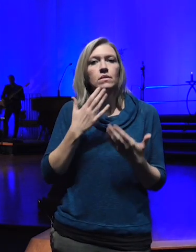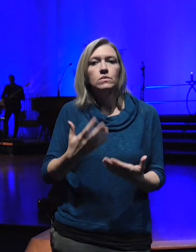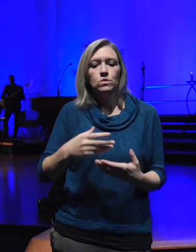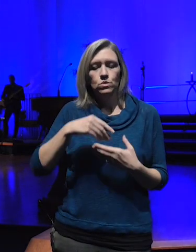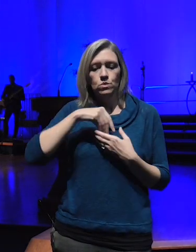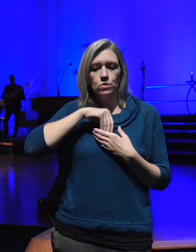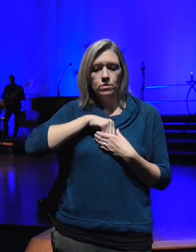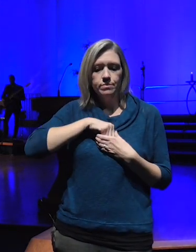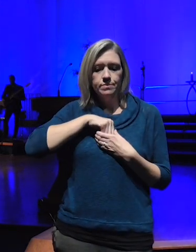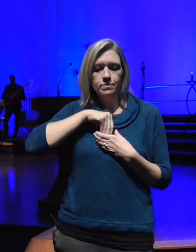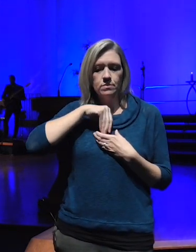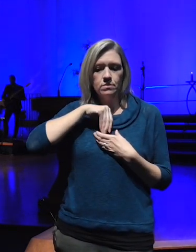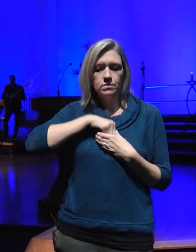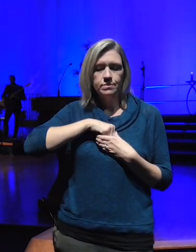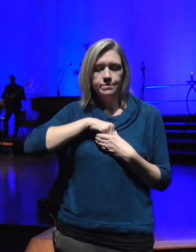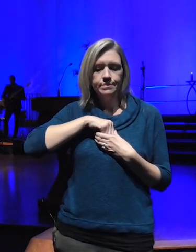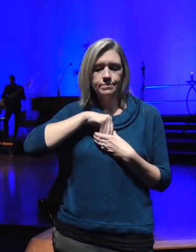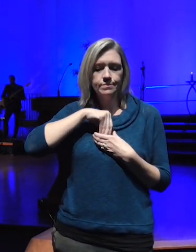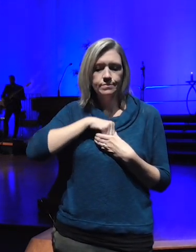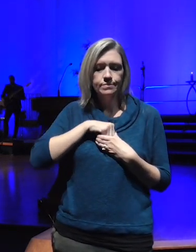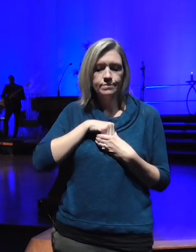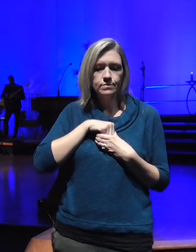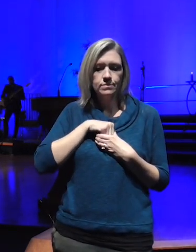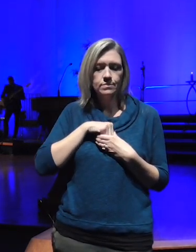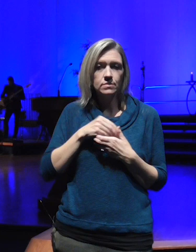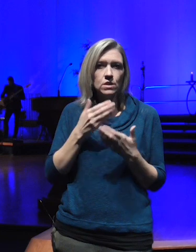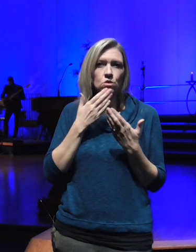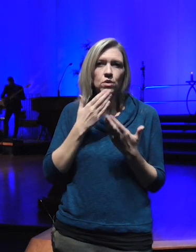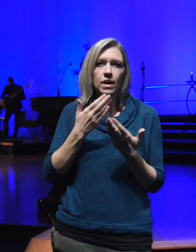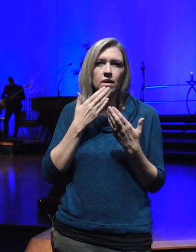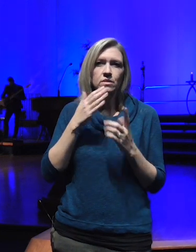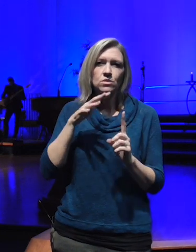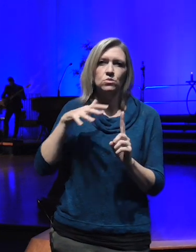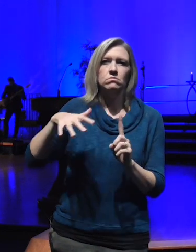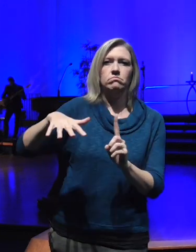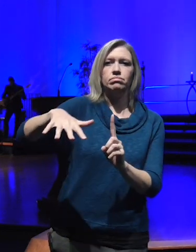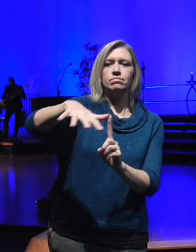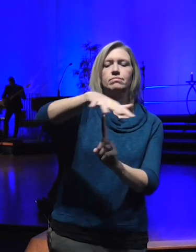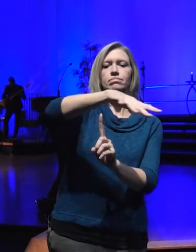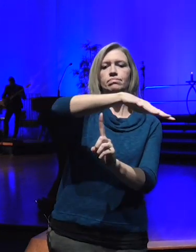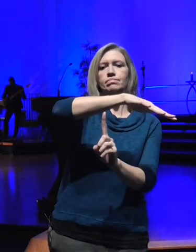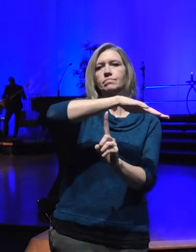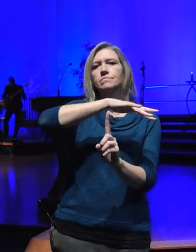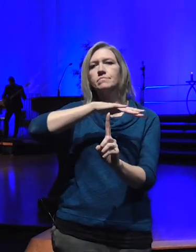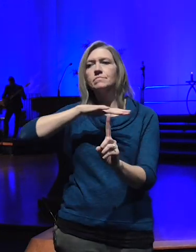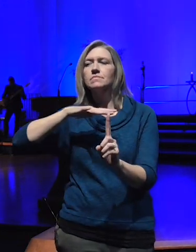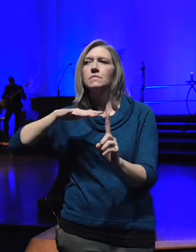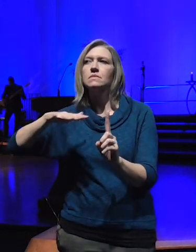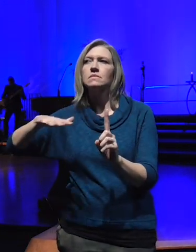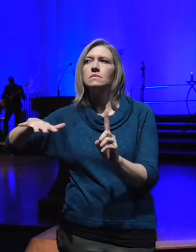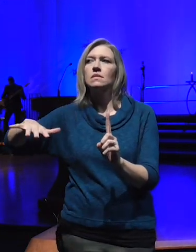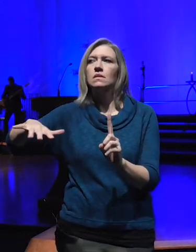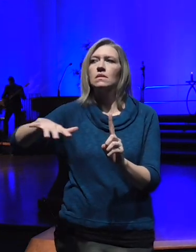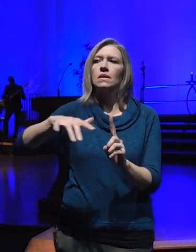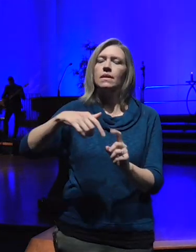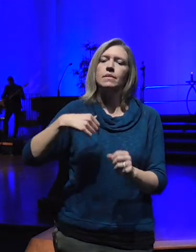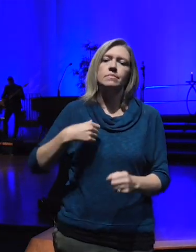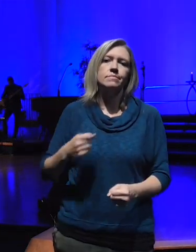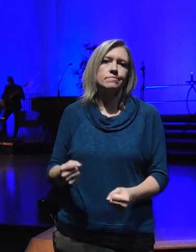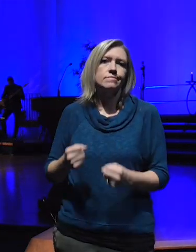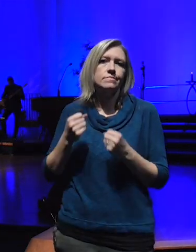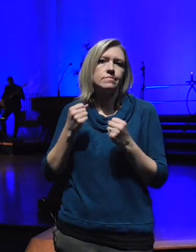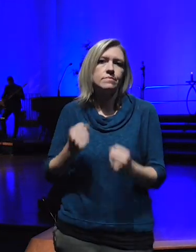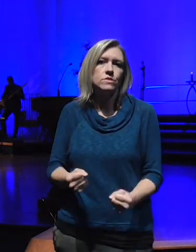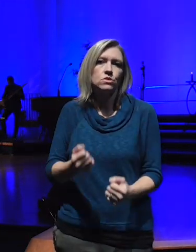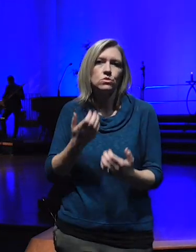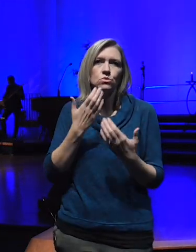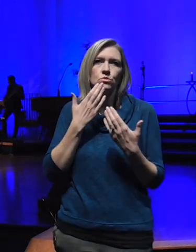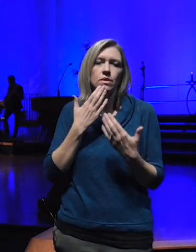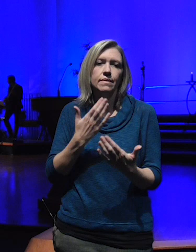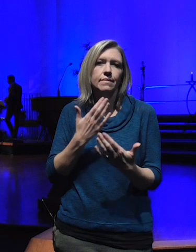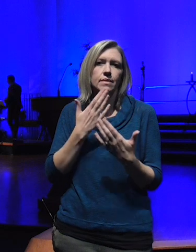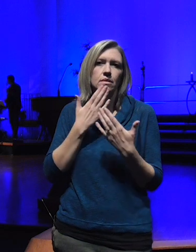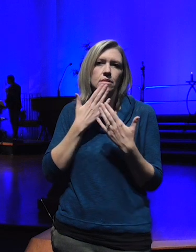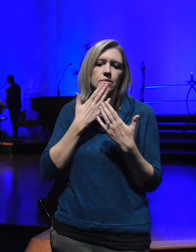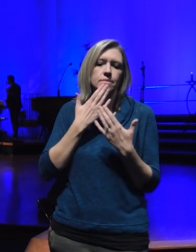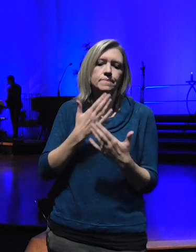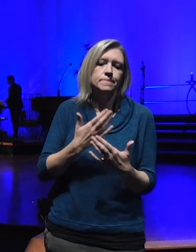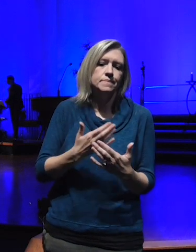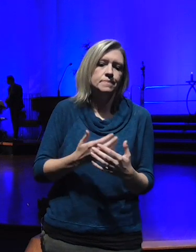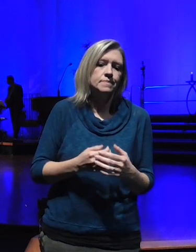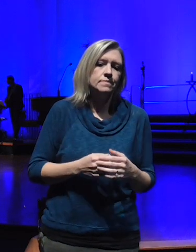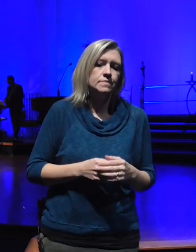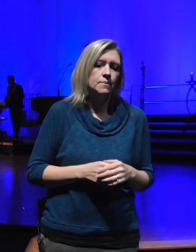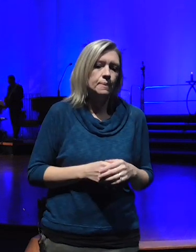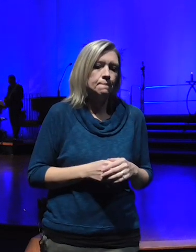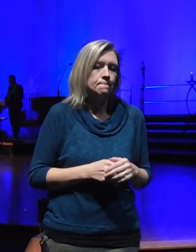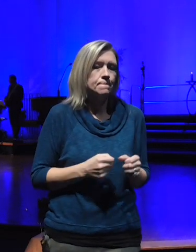Me gratitude all around me and I'm so grateful I'm so